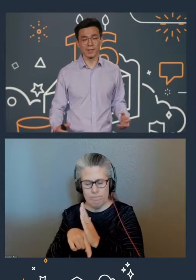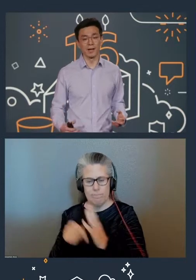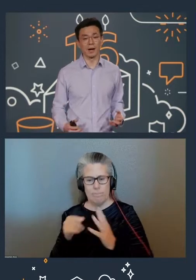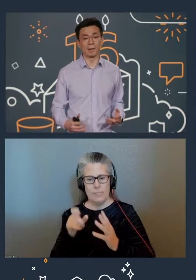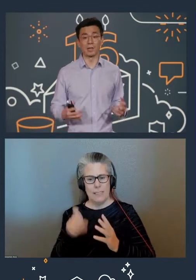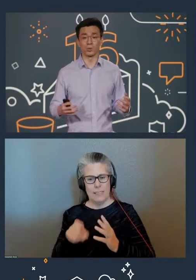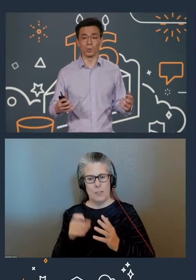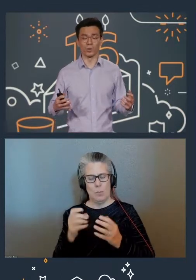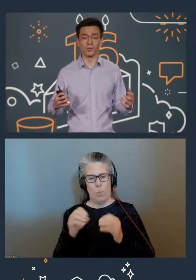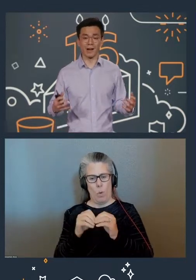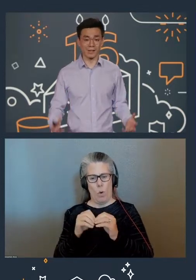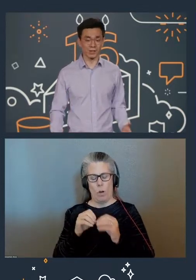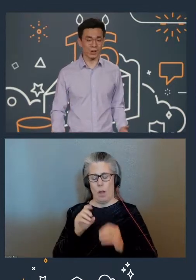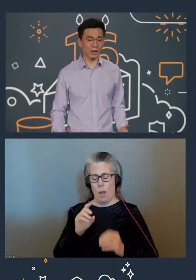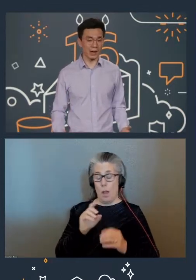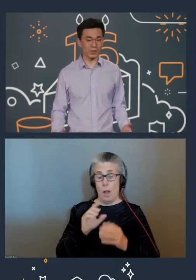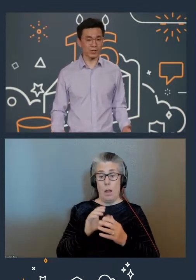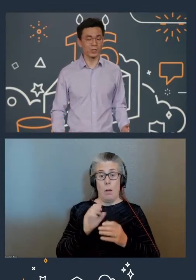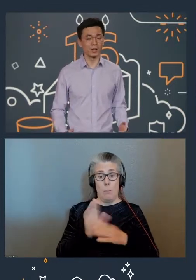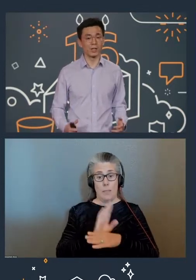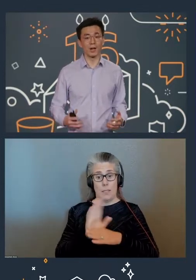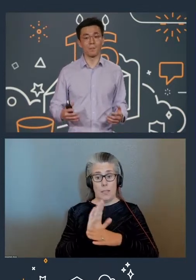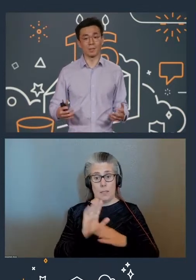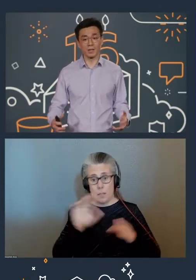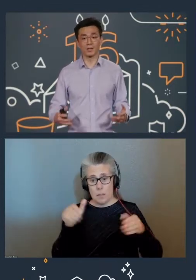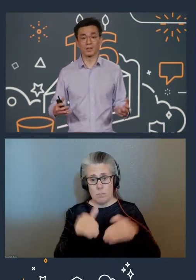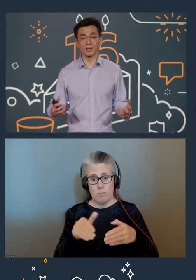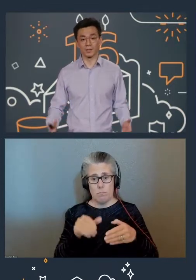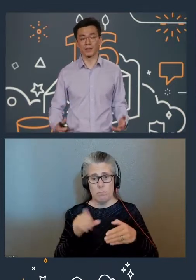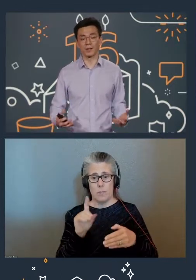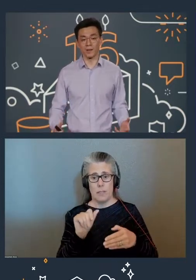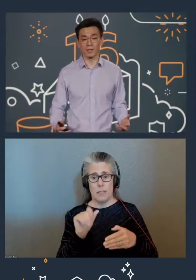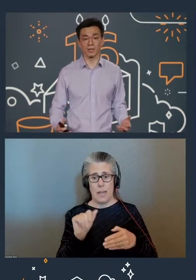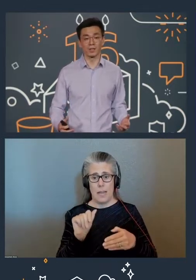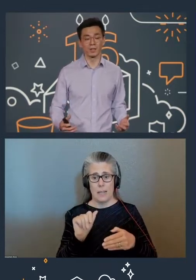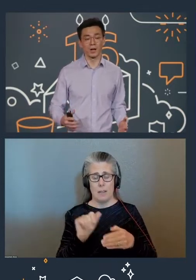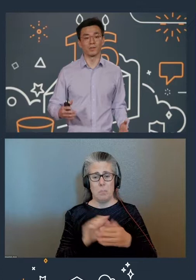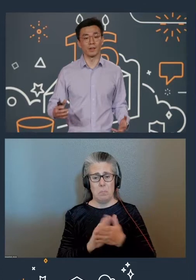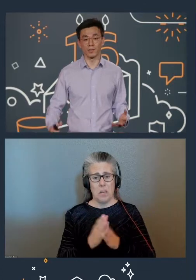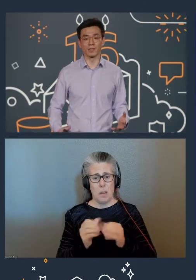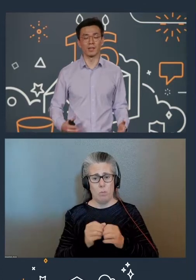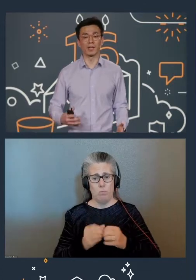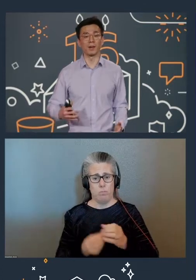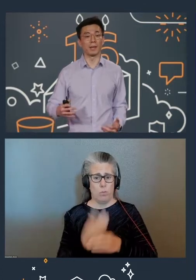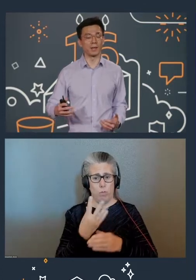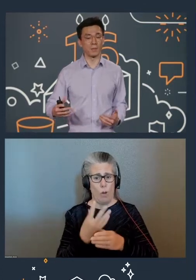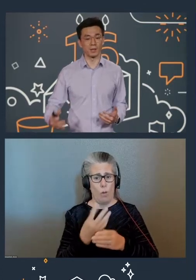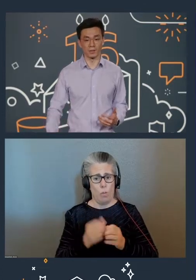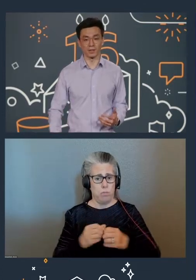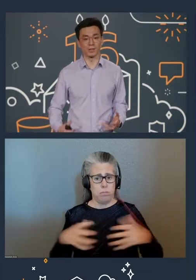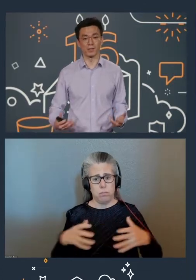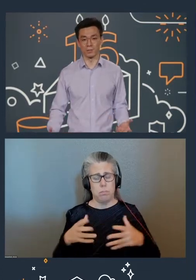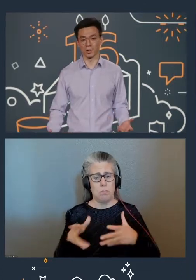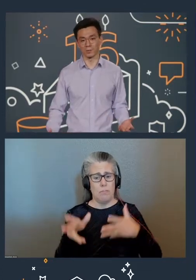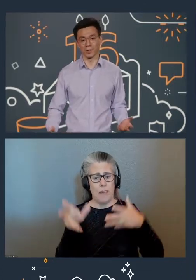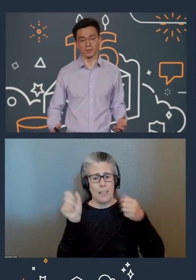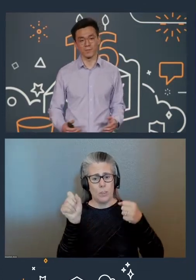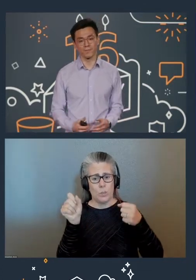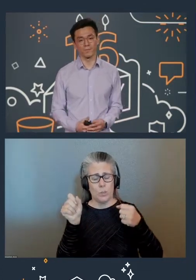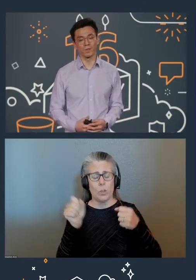begin to grow faster on average because of their distinct advantage of leveraging data, making better decision in the marketplace.